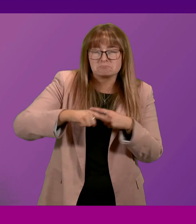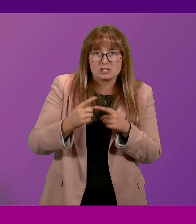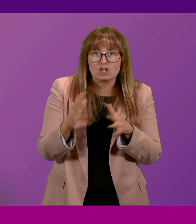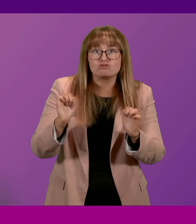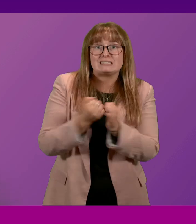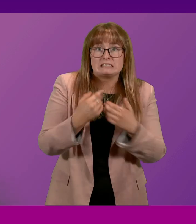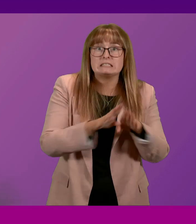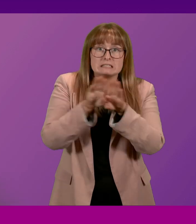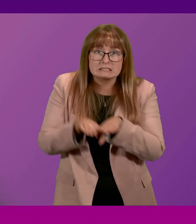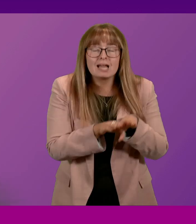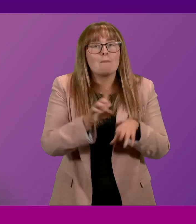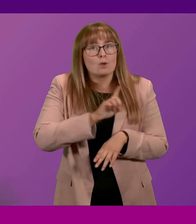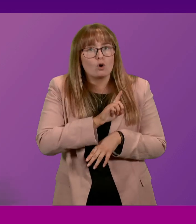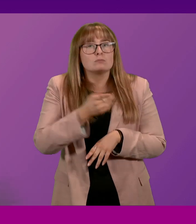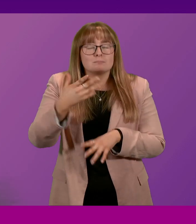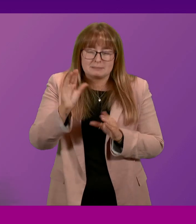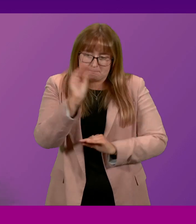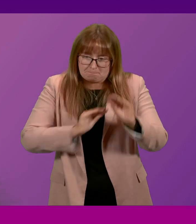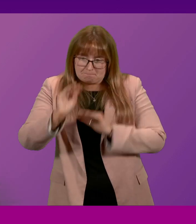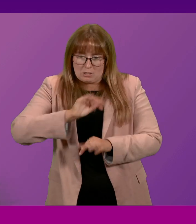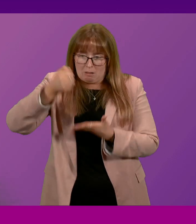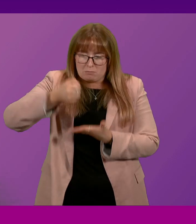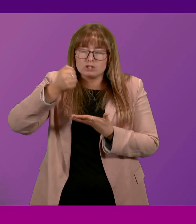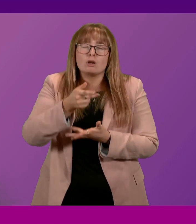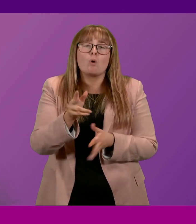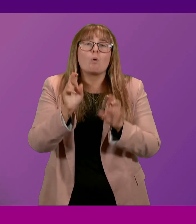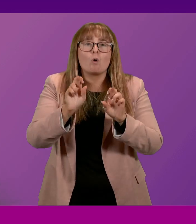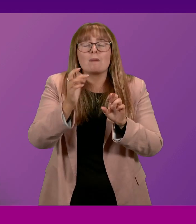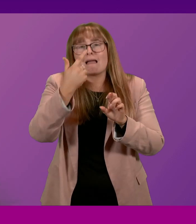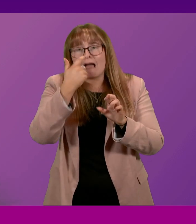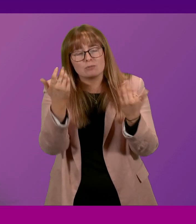We deliberately constructed the budget in the hope that there would be broad agreement